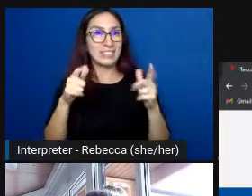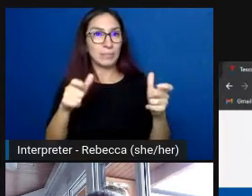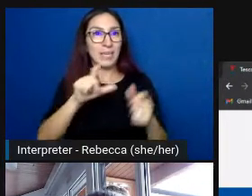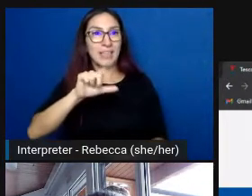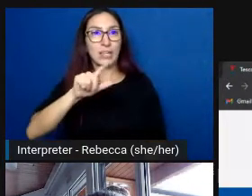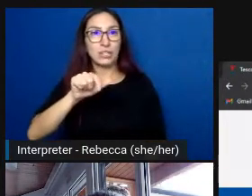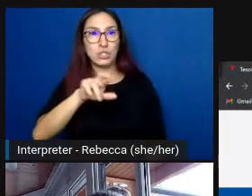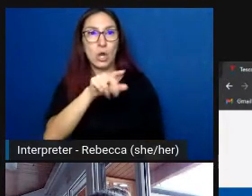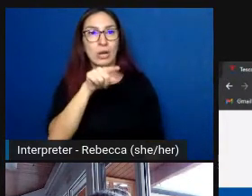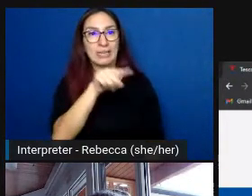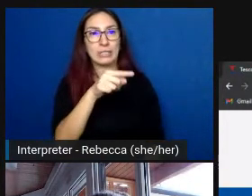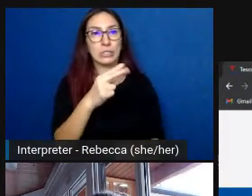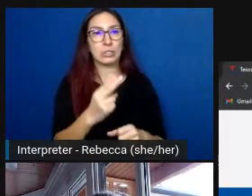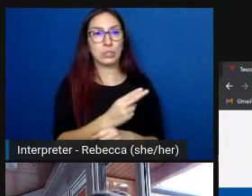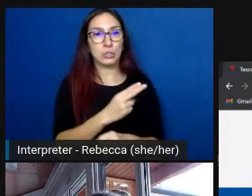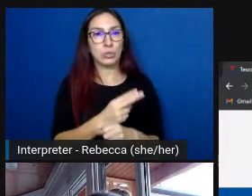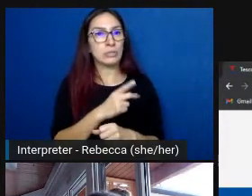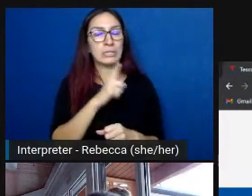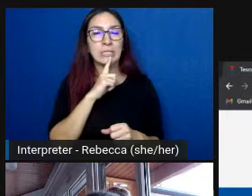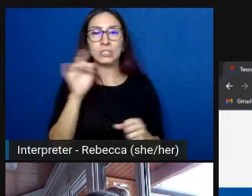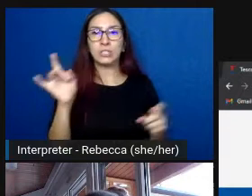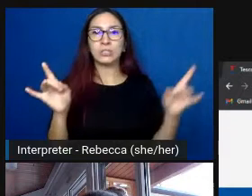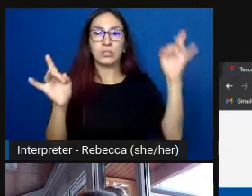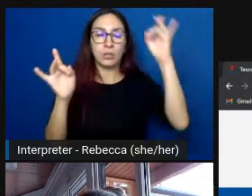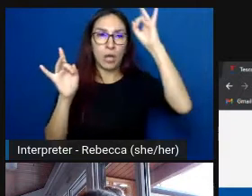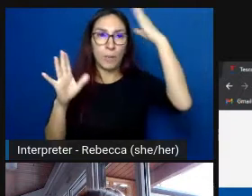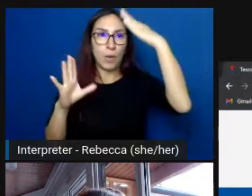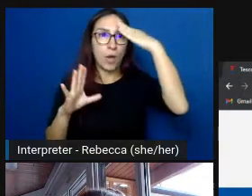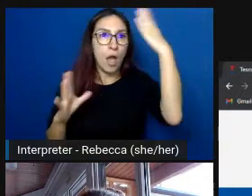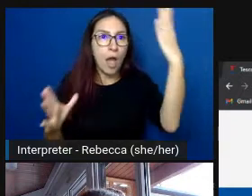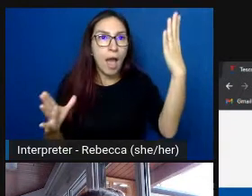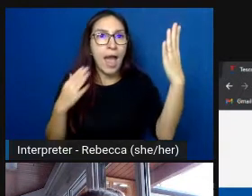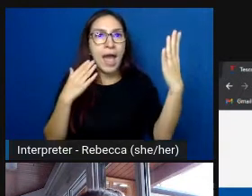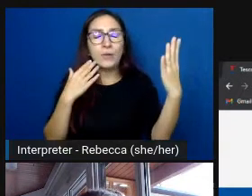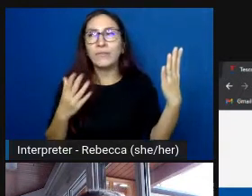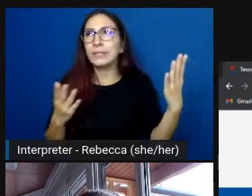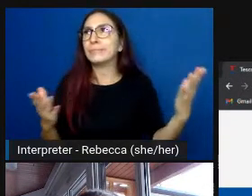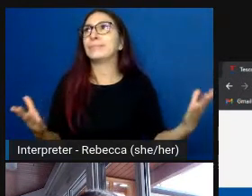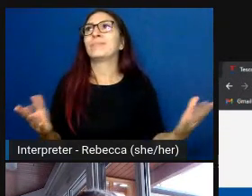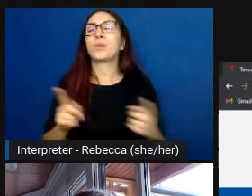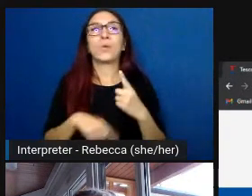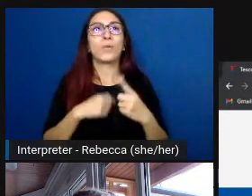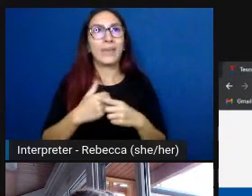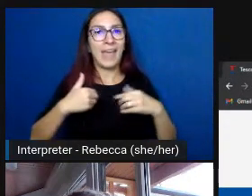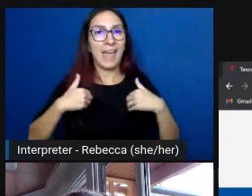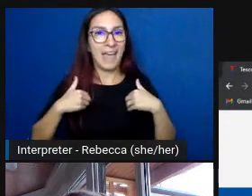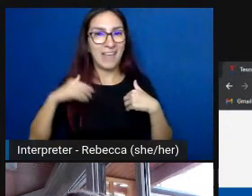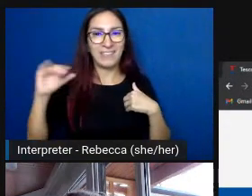it's just extraordinary. When we had that meeting, Lazar, I was like,